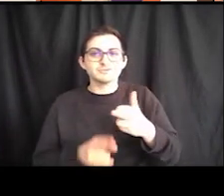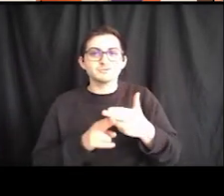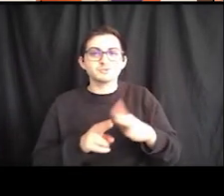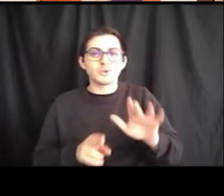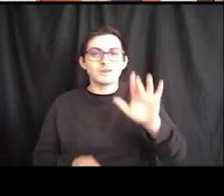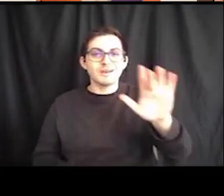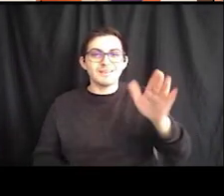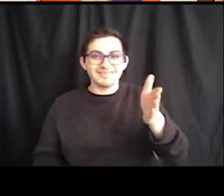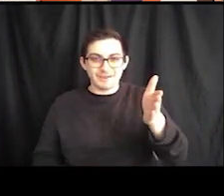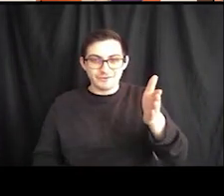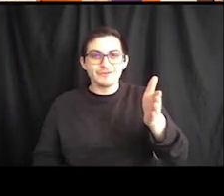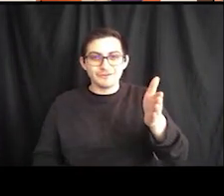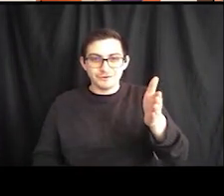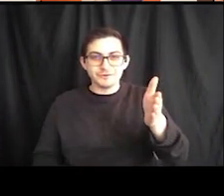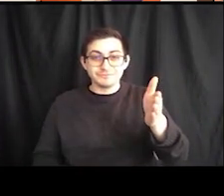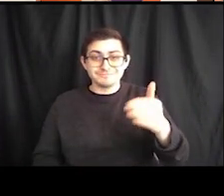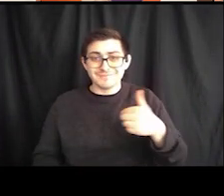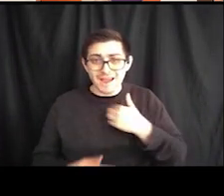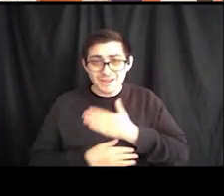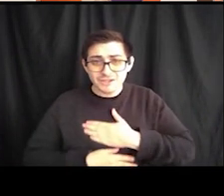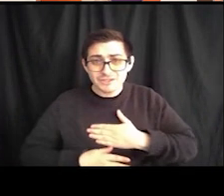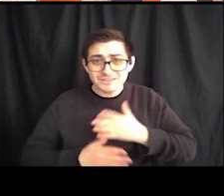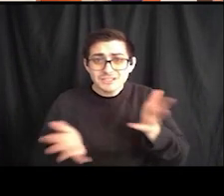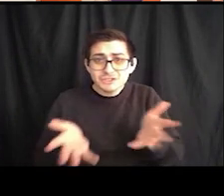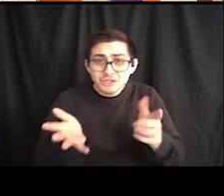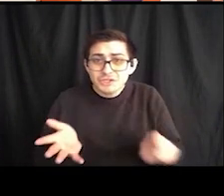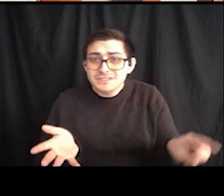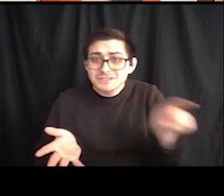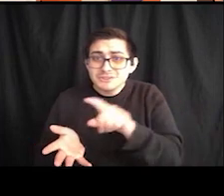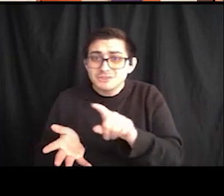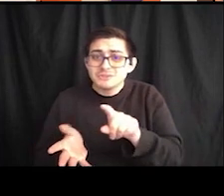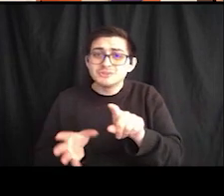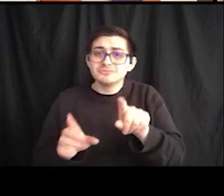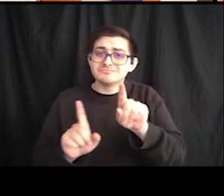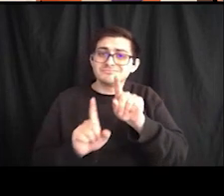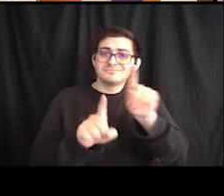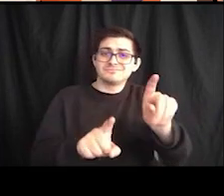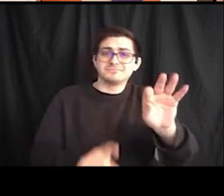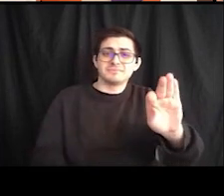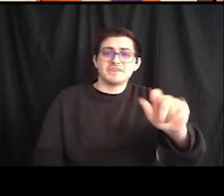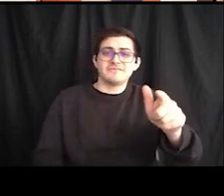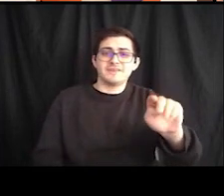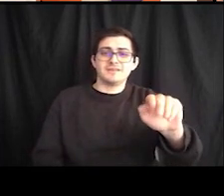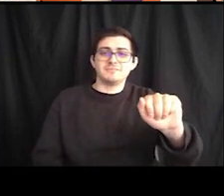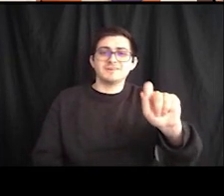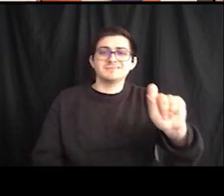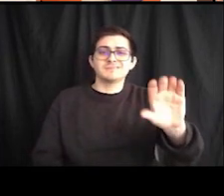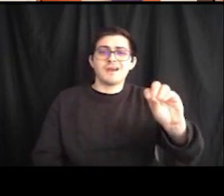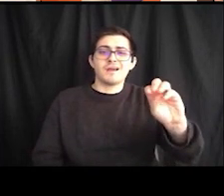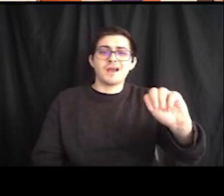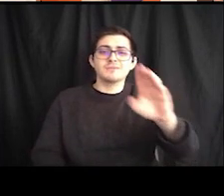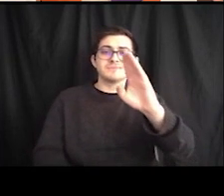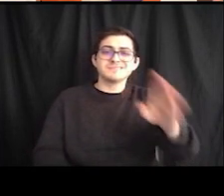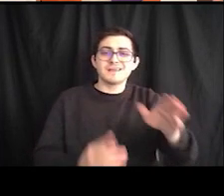to the figma.com/community, because it's going to be a lot of amazing templates, these FigJam templates that Alice covered.